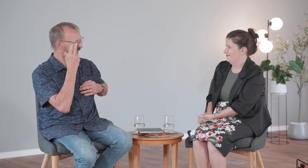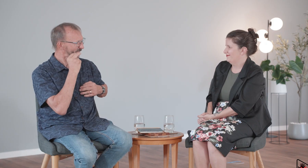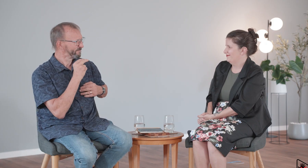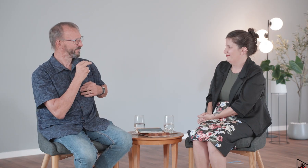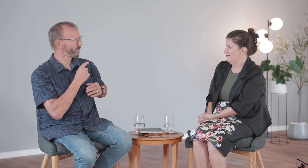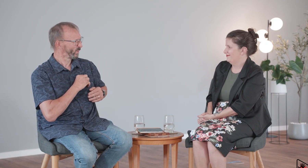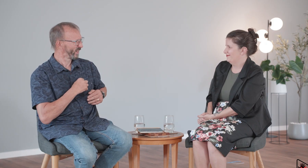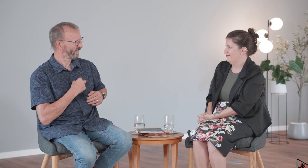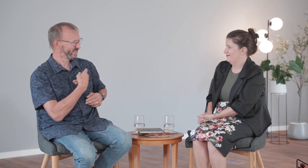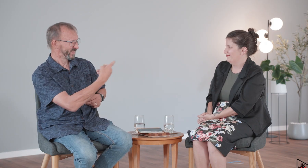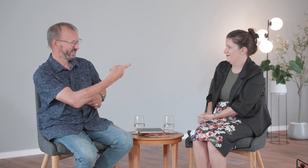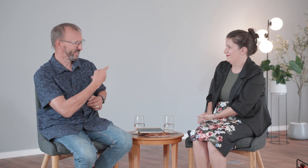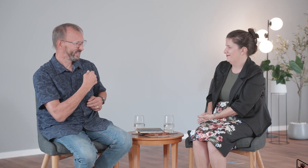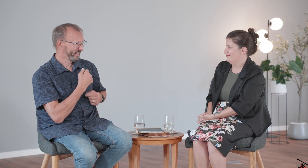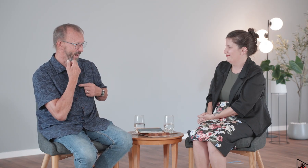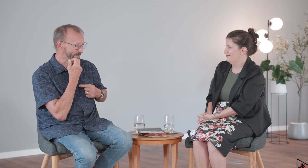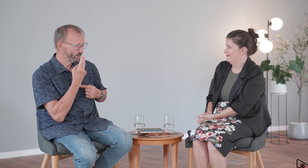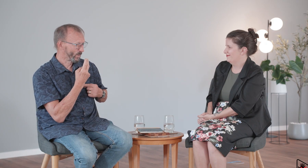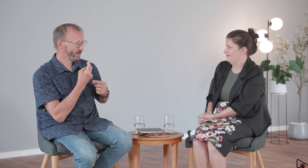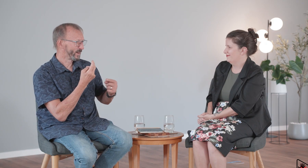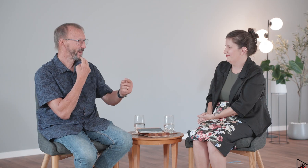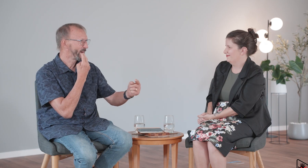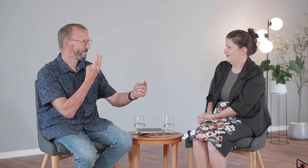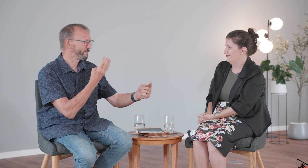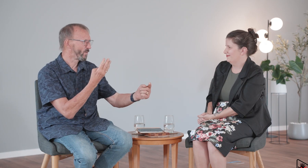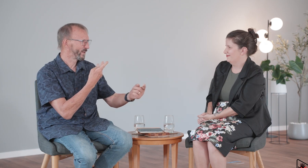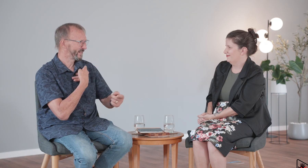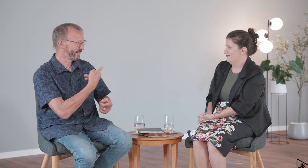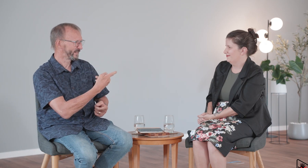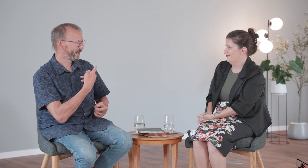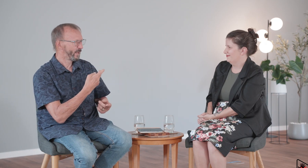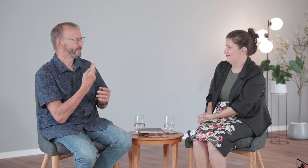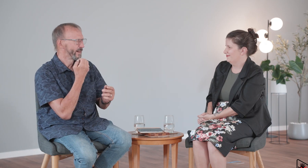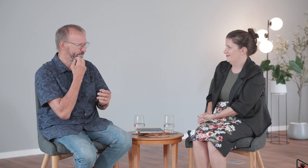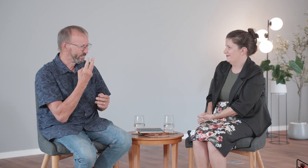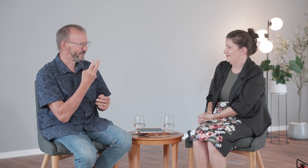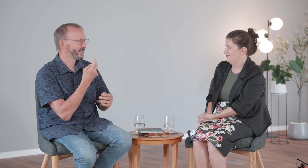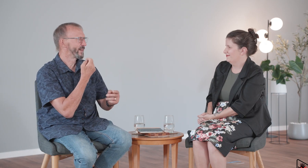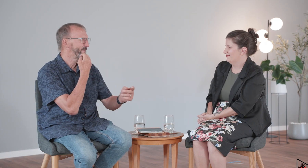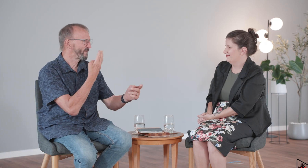my wife's Julie." And I thought, "What are the odds of number three and number four having two